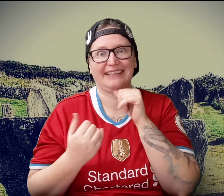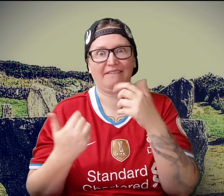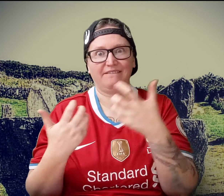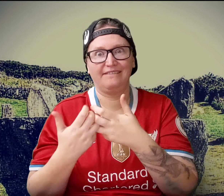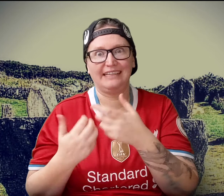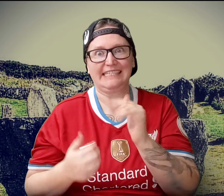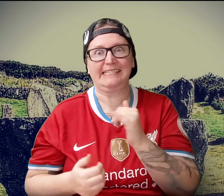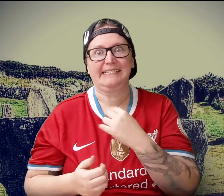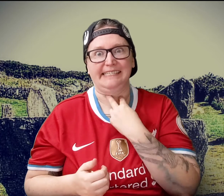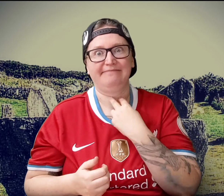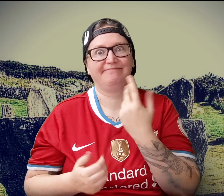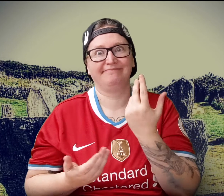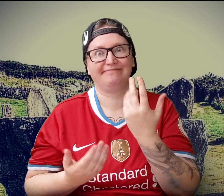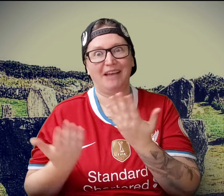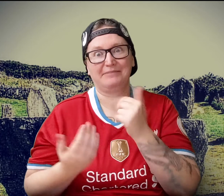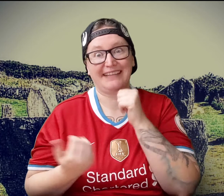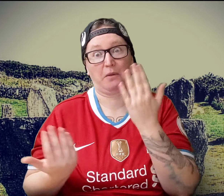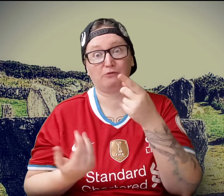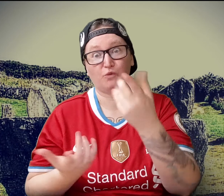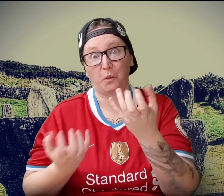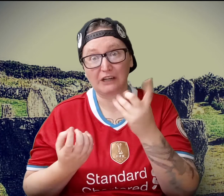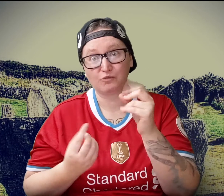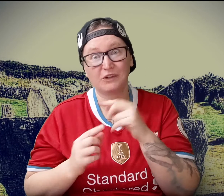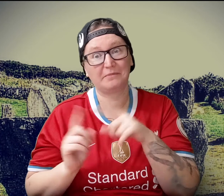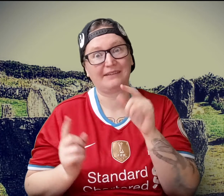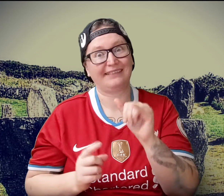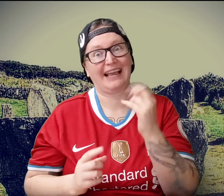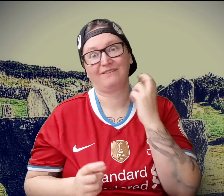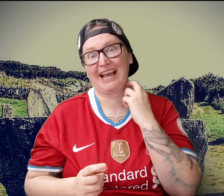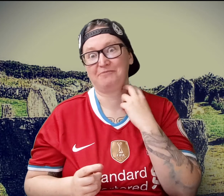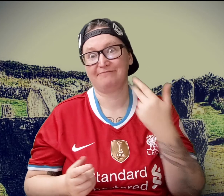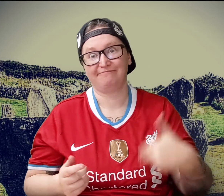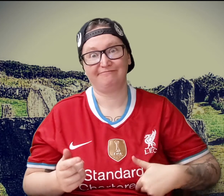or do something that doesn't really fit that time so you might not be able to do what you